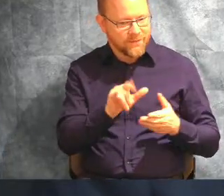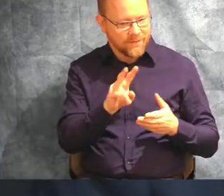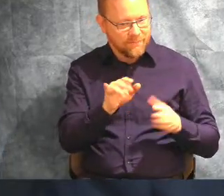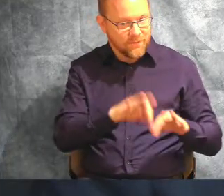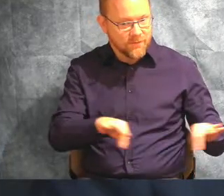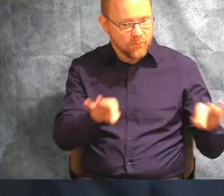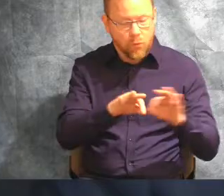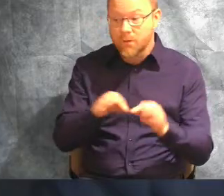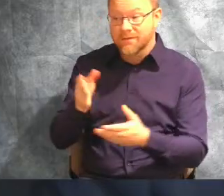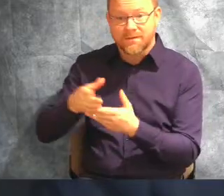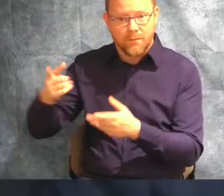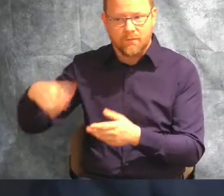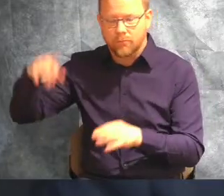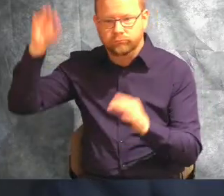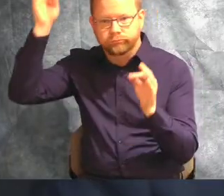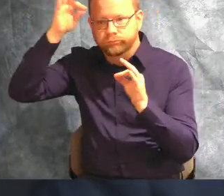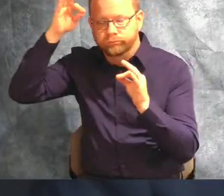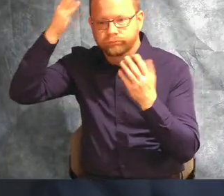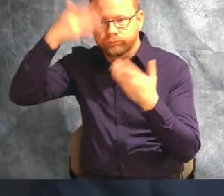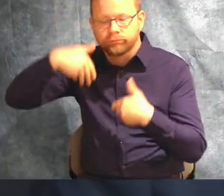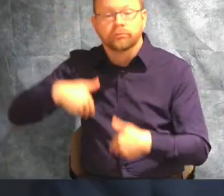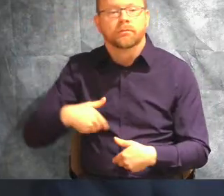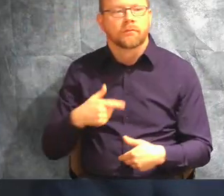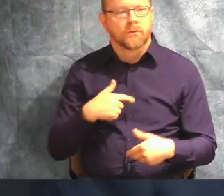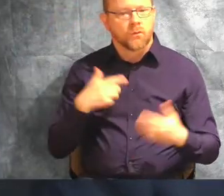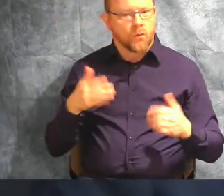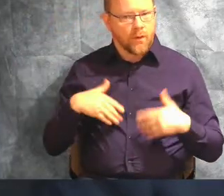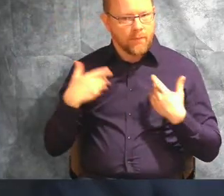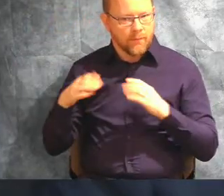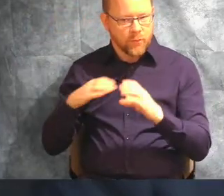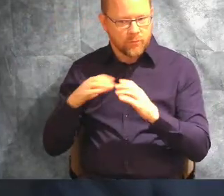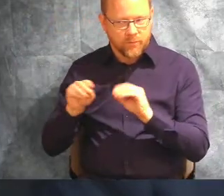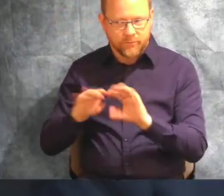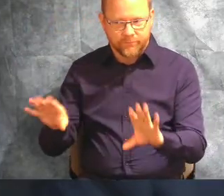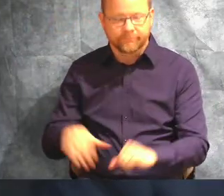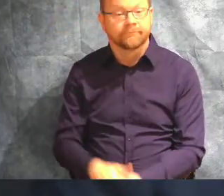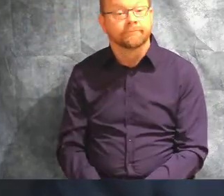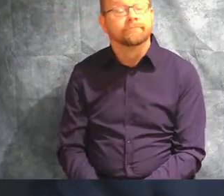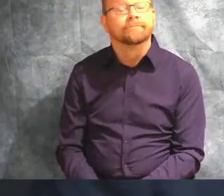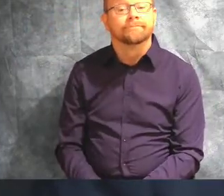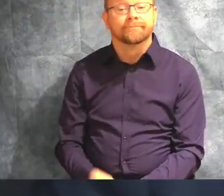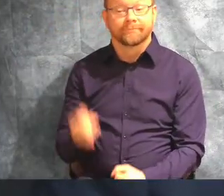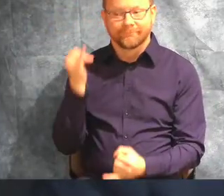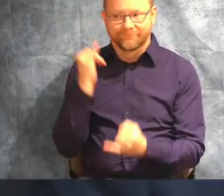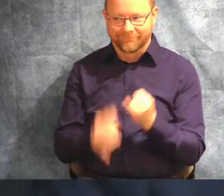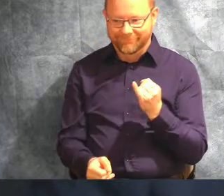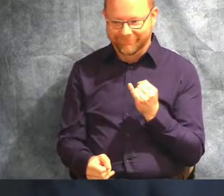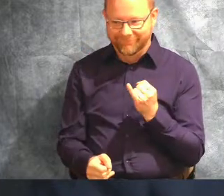fully aware of. and so I was happy to deliver that message. And then lastly, we have a departure from